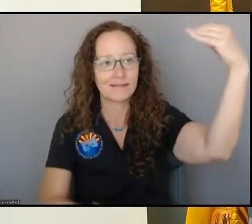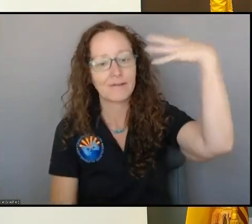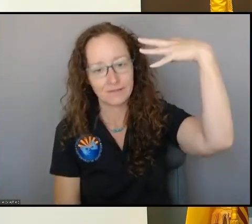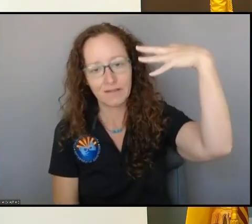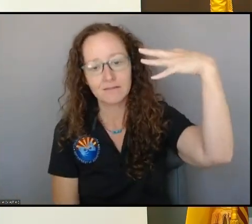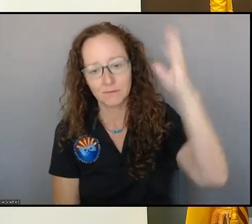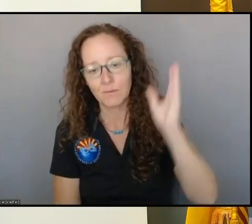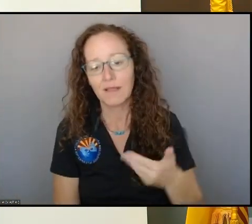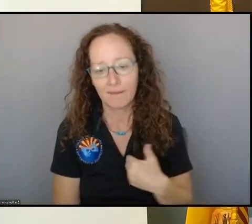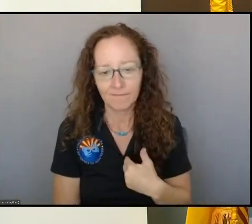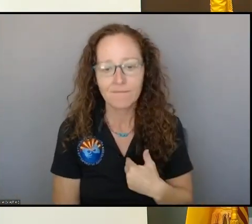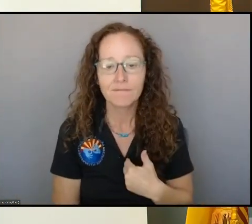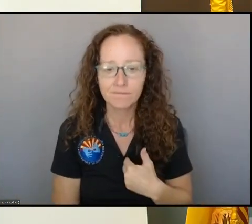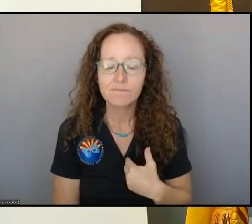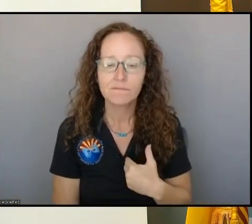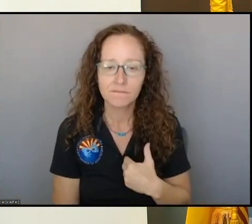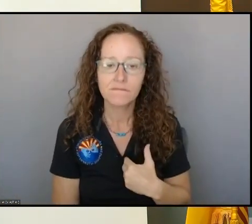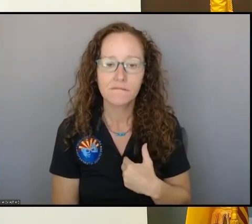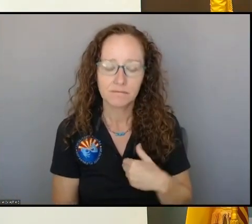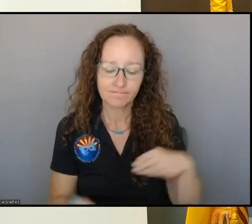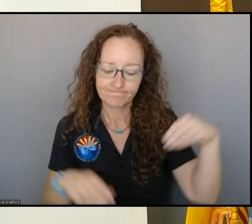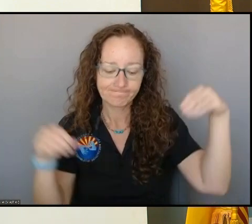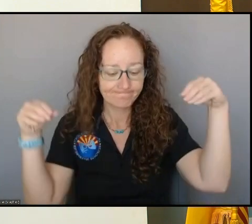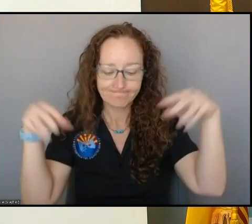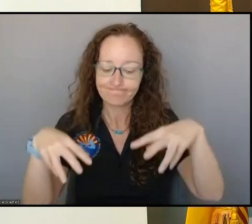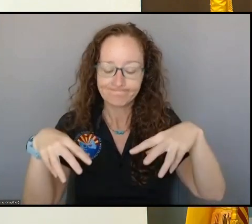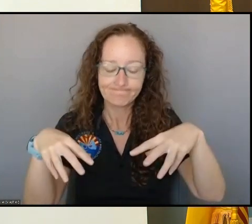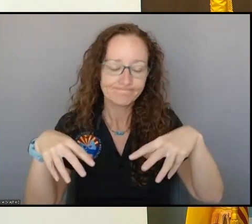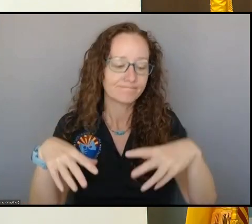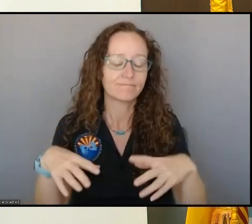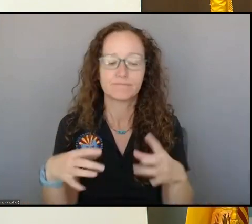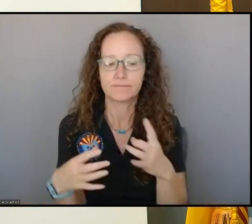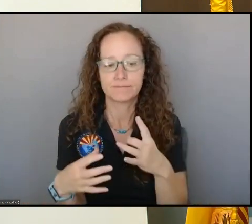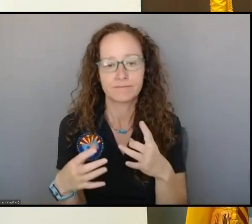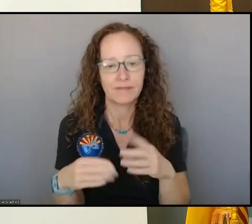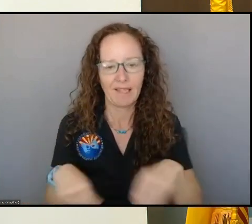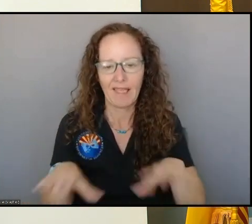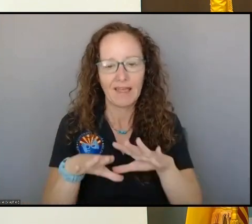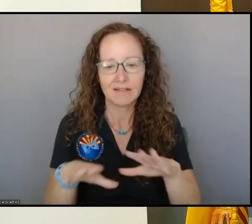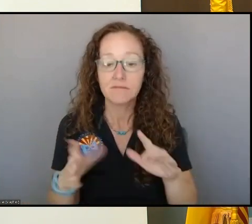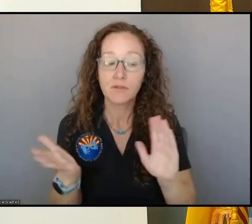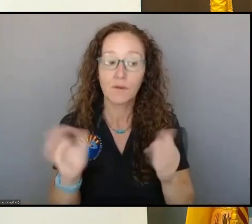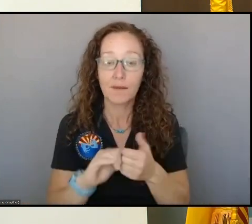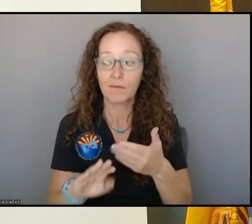comparisons between yesterday and the day before, we're starting out much drier today. So let's go to the next slide.